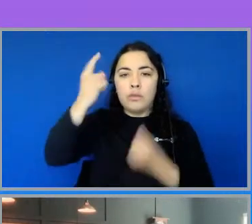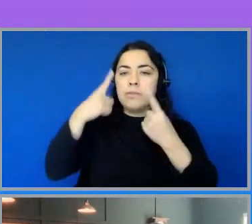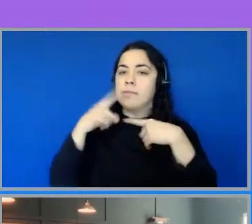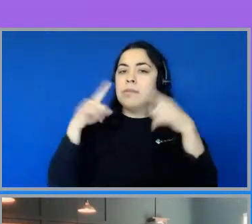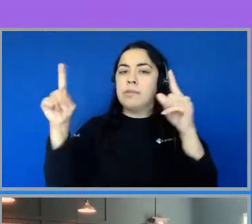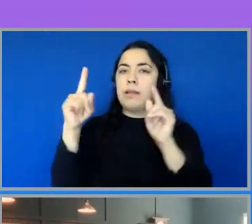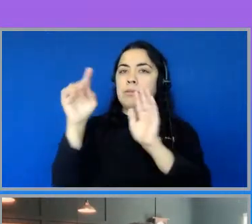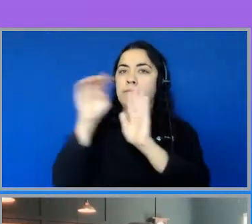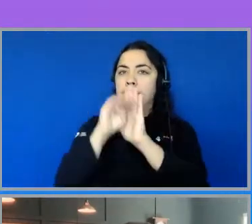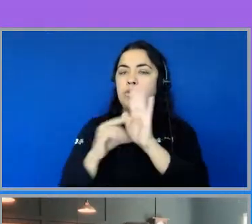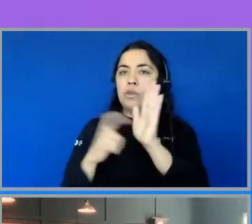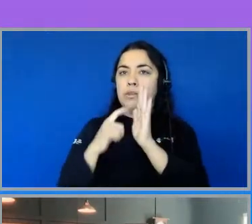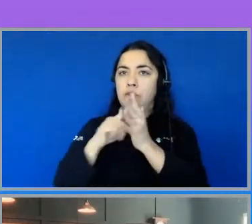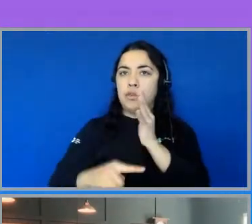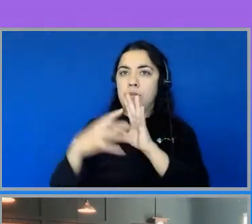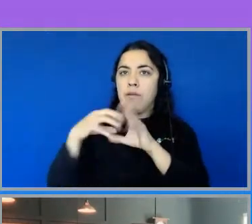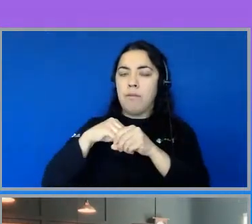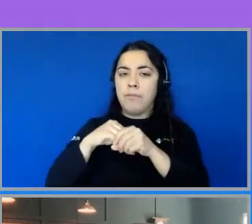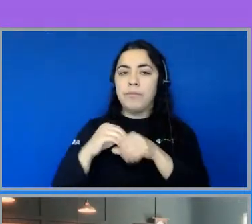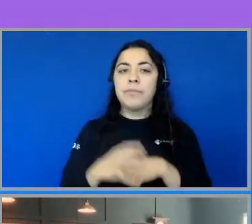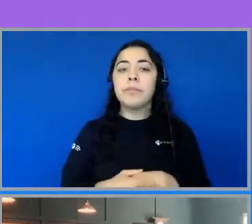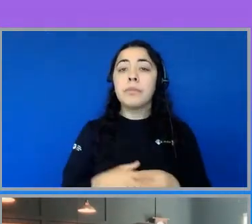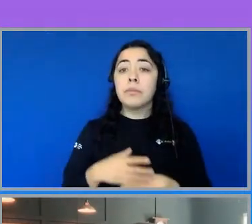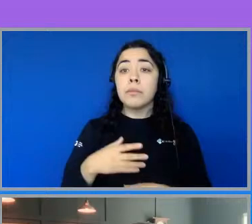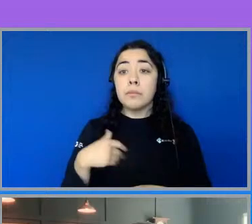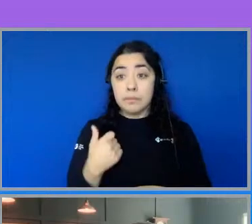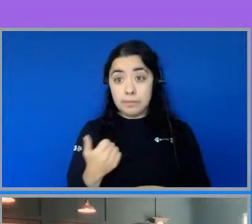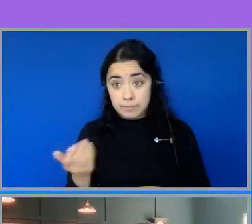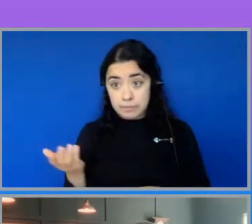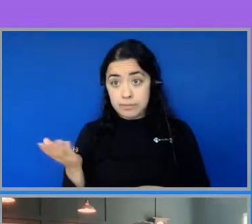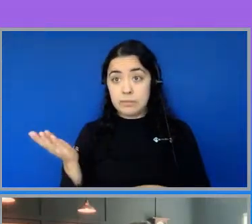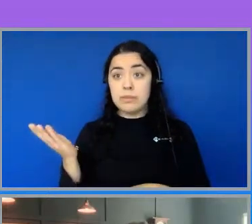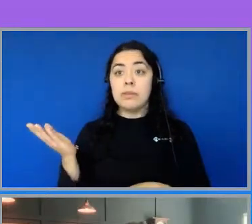showing here is the actual web page for this success criterion,